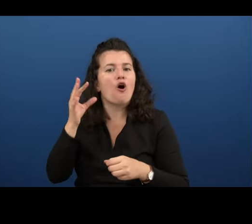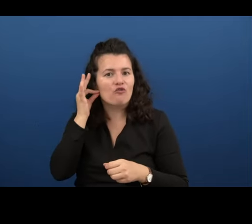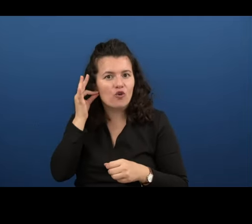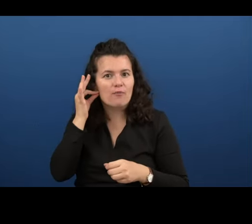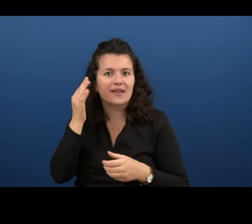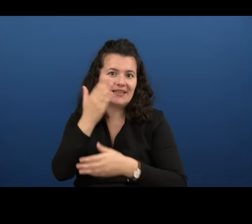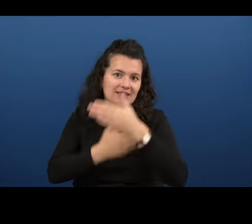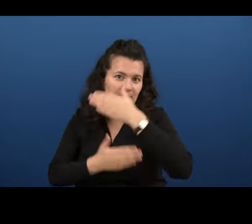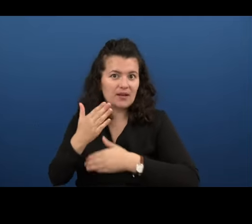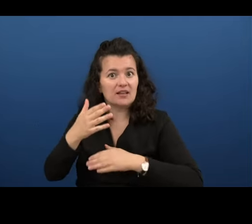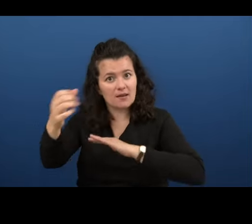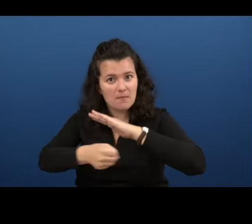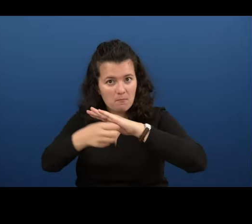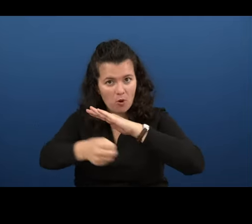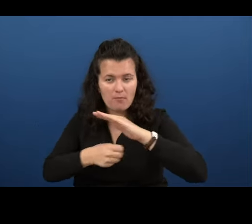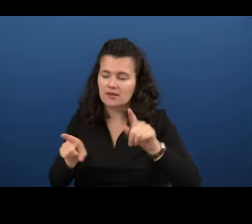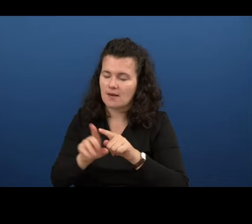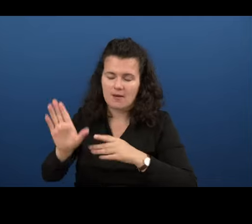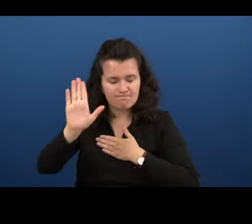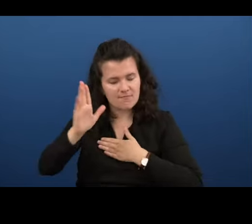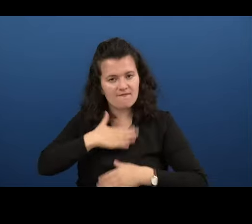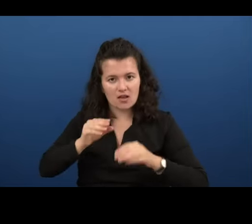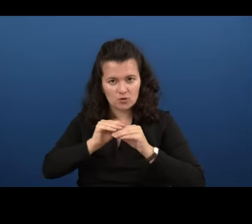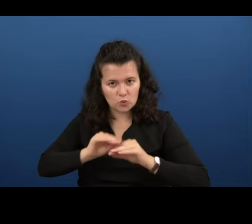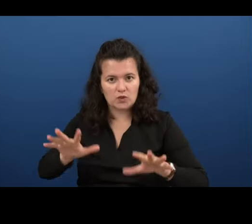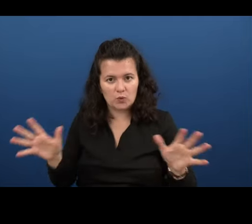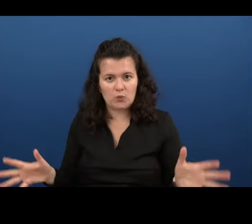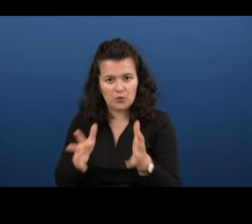mainstream my workplace. 12:06:17 East African breweries which is at